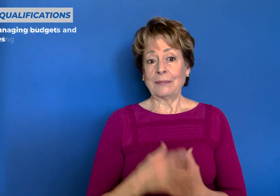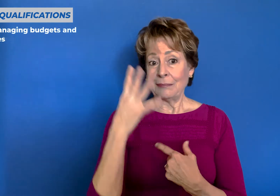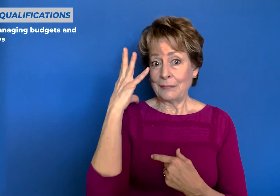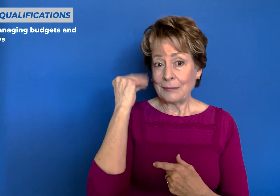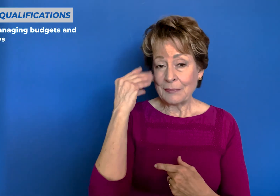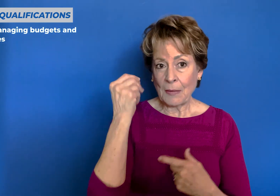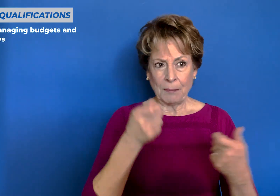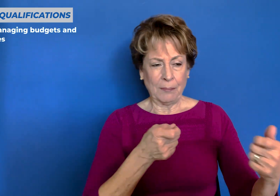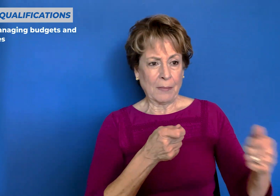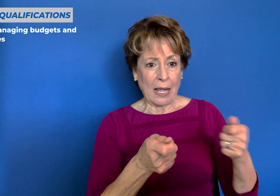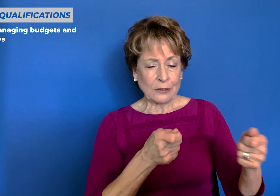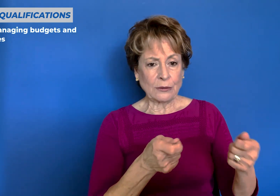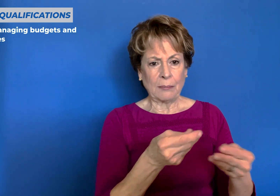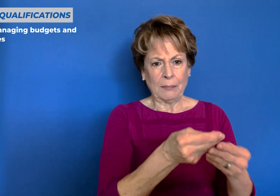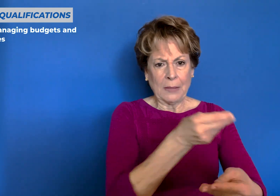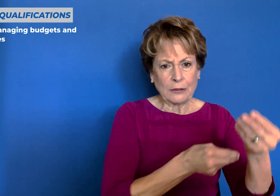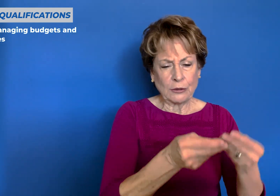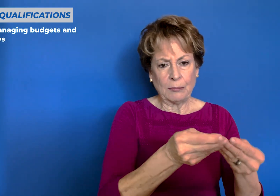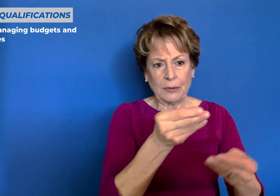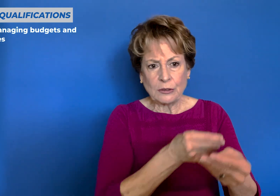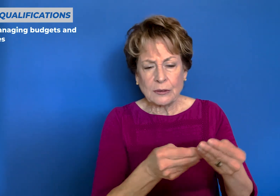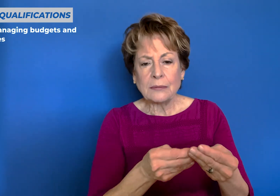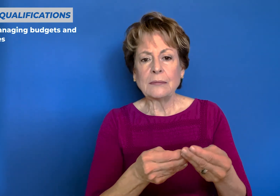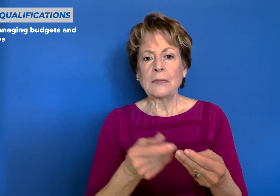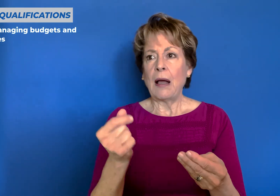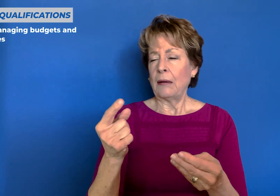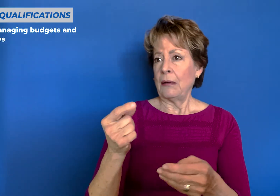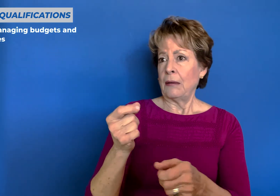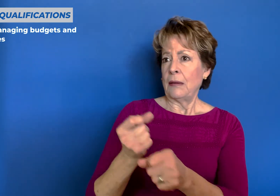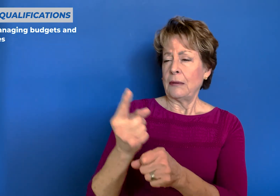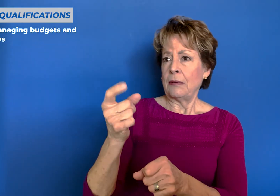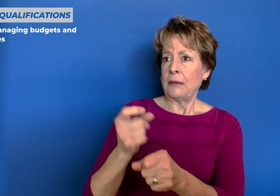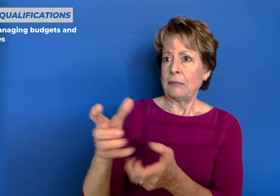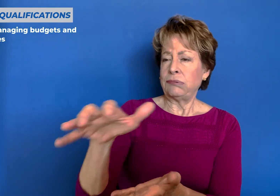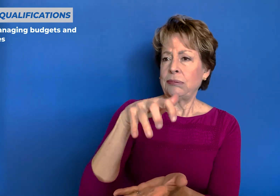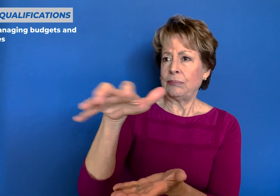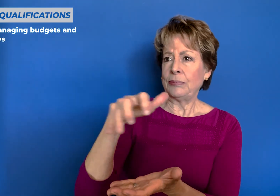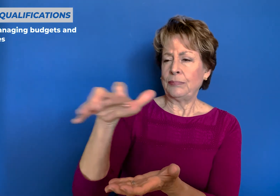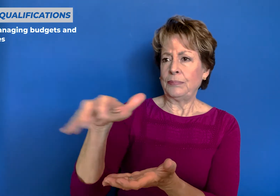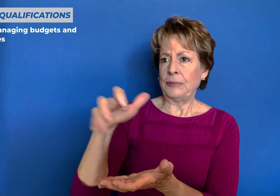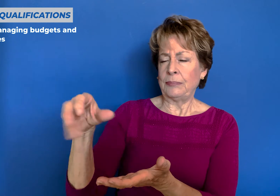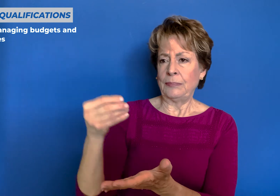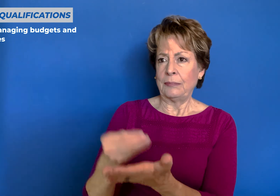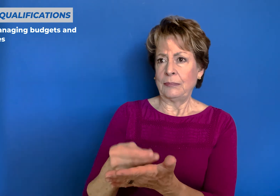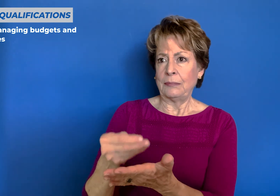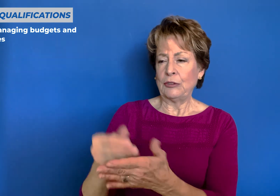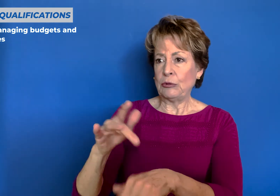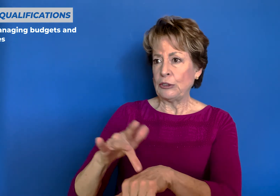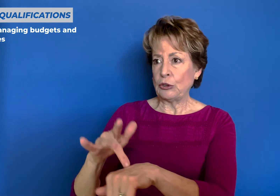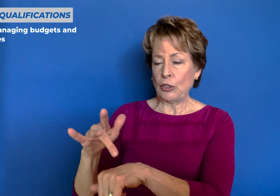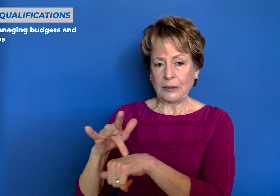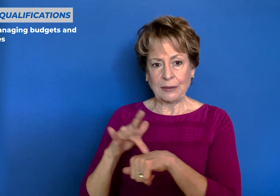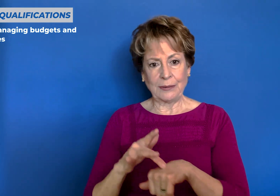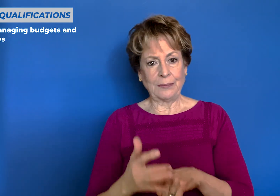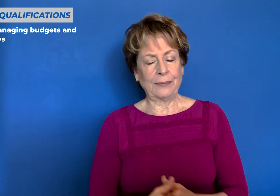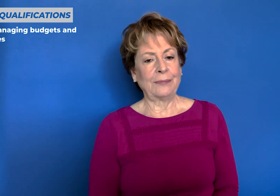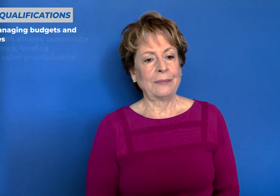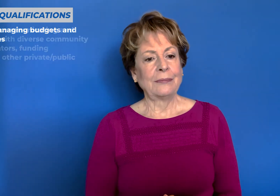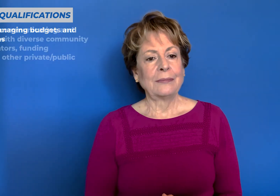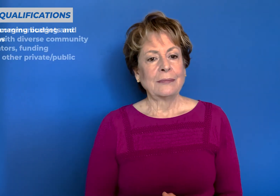Experience managing budgets and fiscal resources.